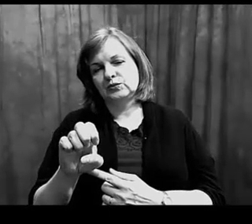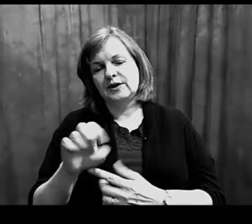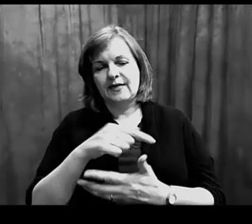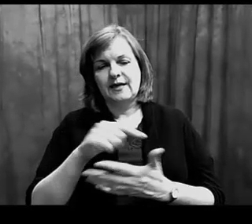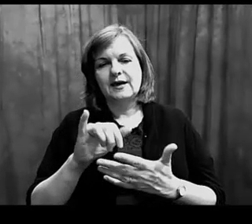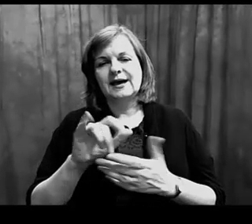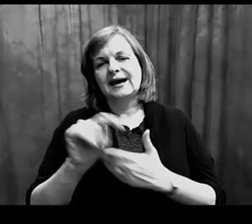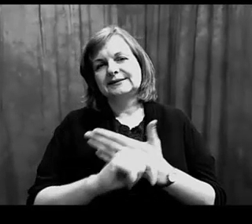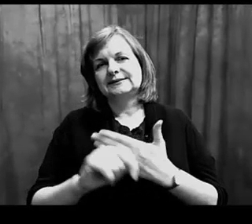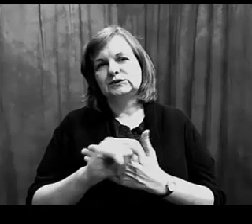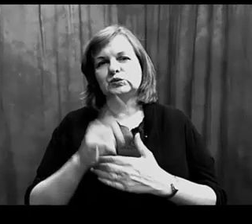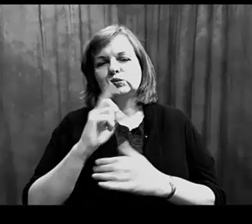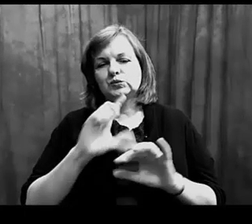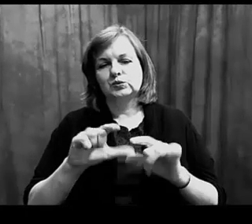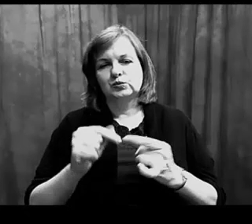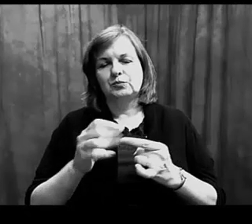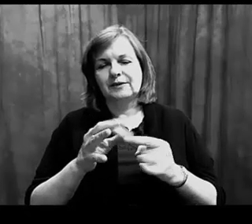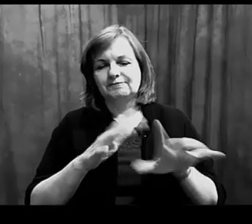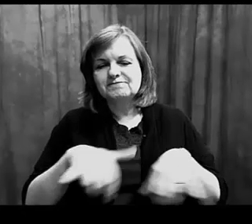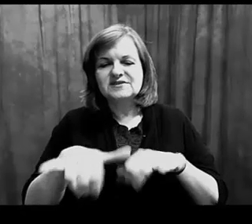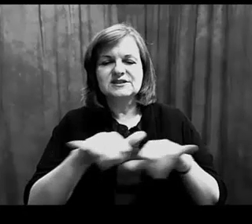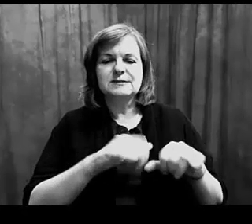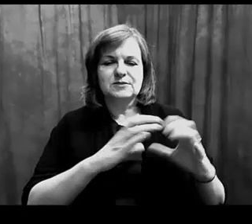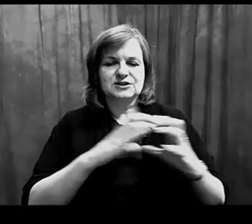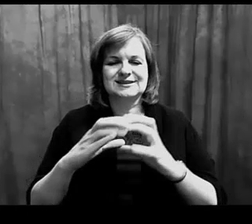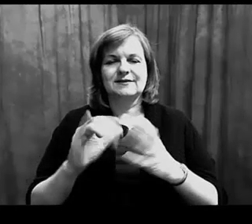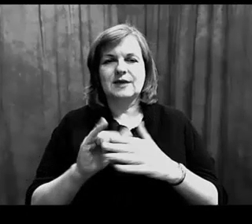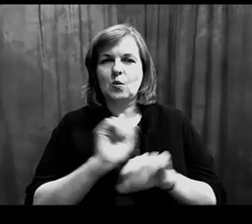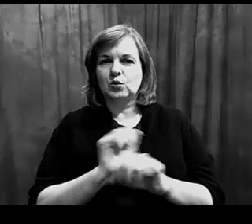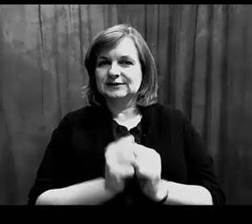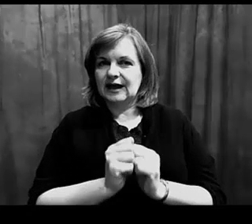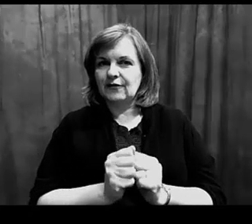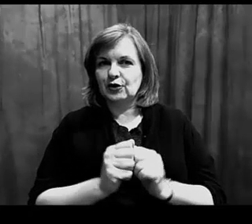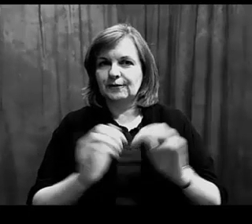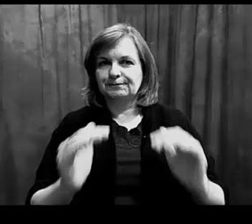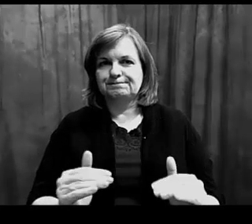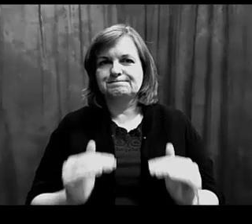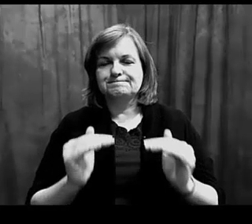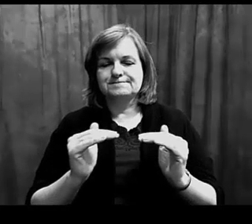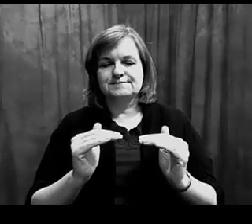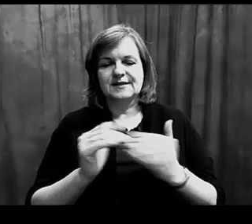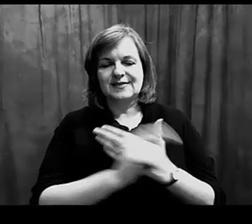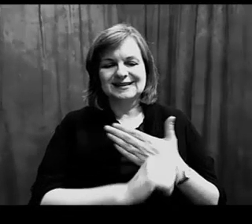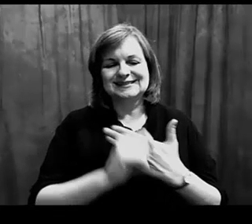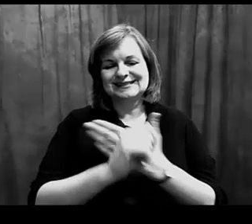about what it's doing why it's doing it the way it is how it can even do that!